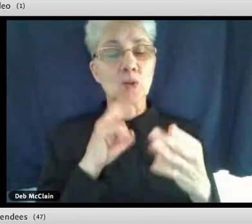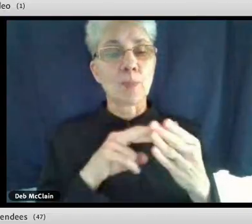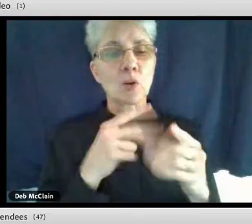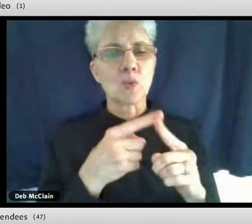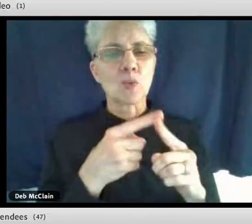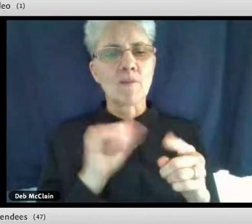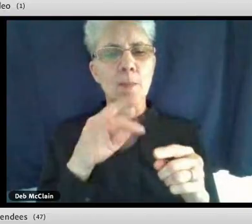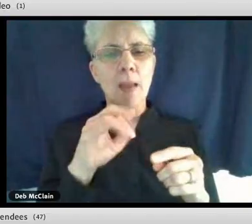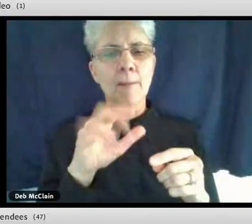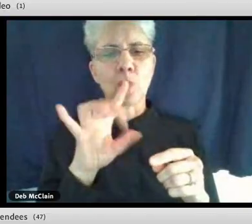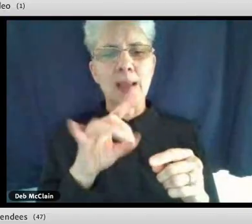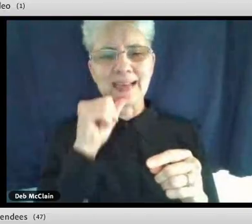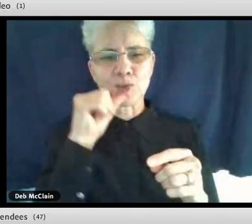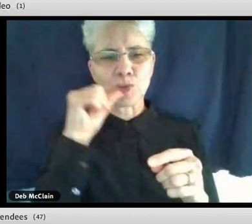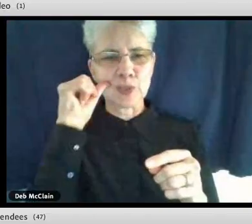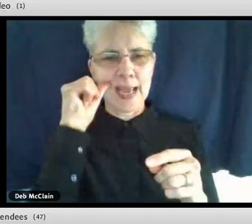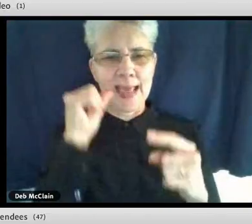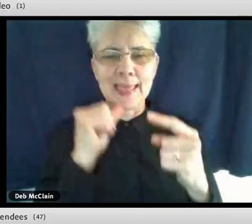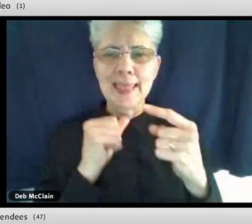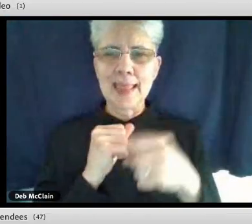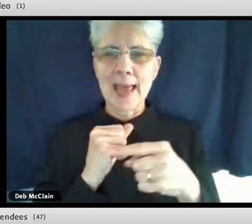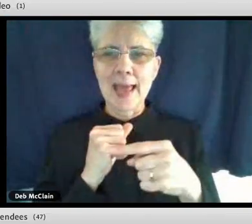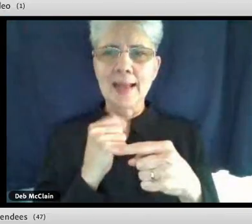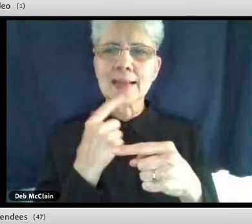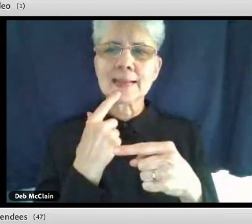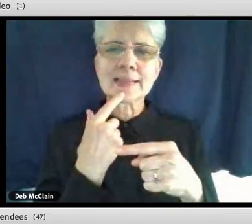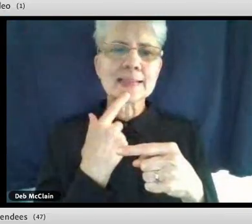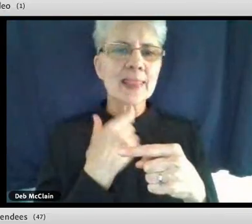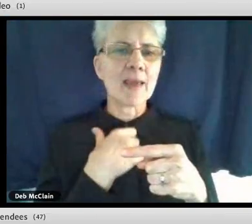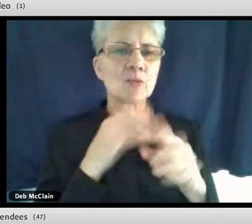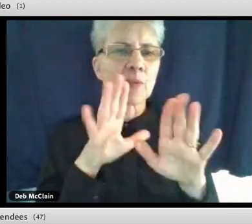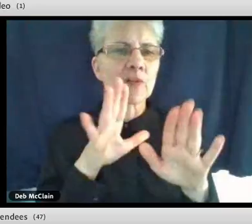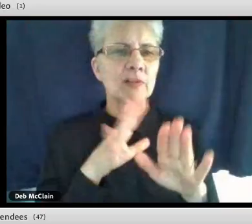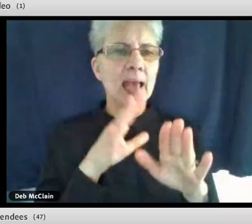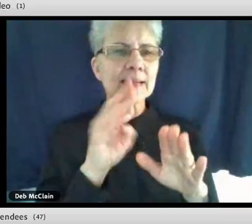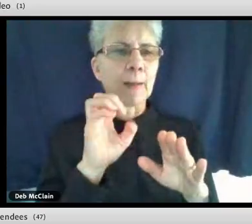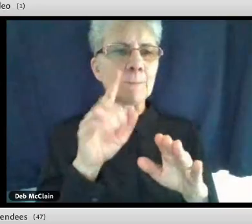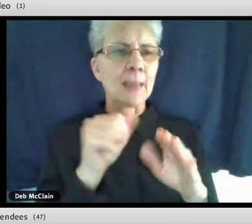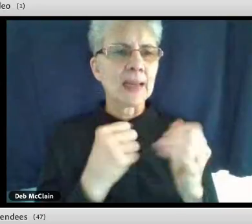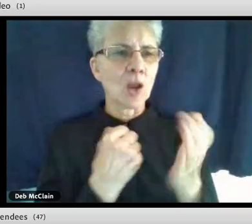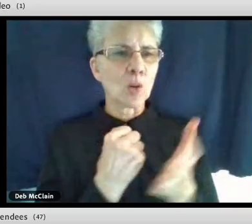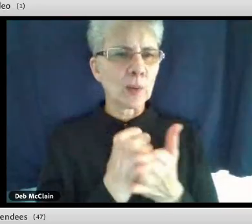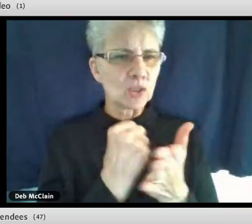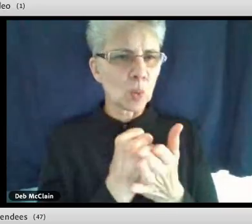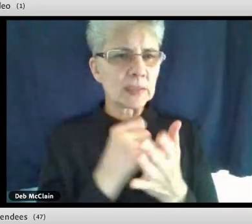There's one from April 8th, which is yesterday. Like I said, they've got some fantastic media resources.